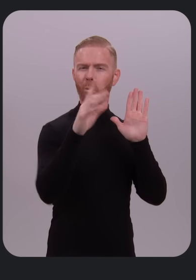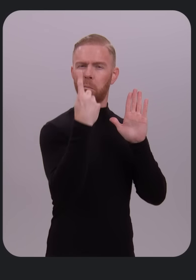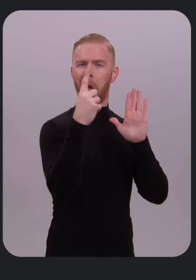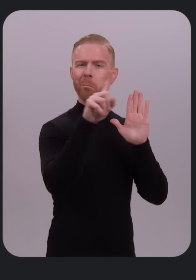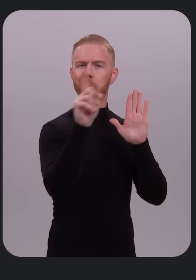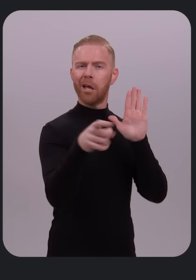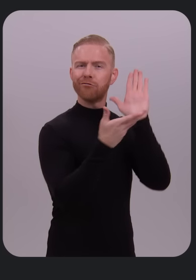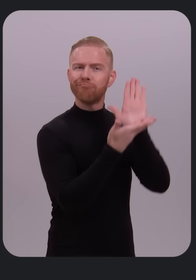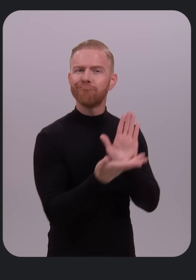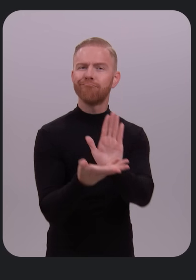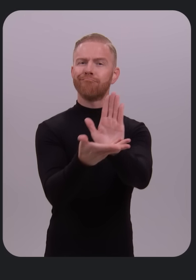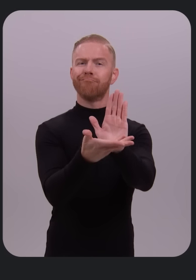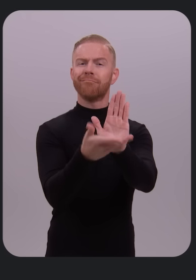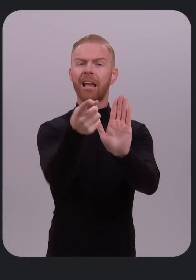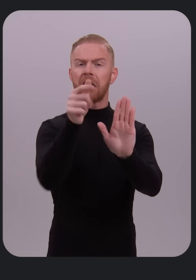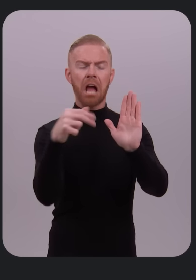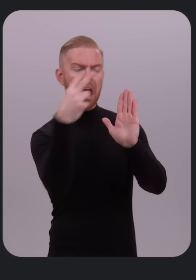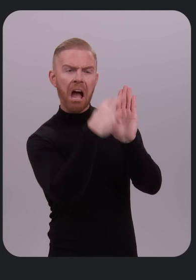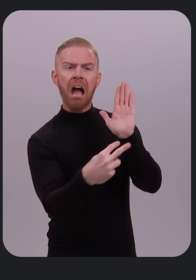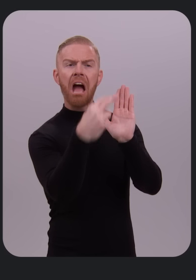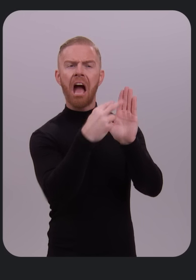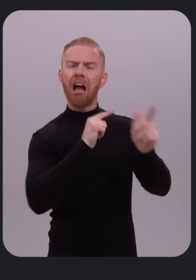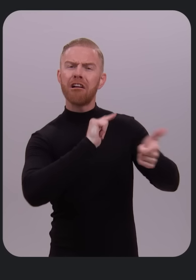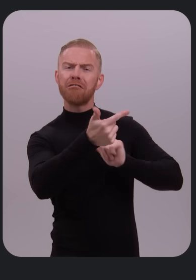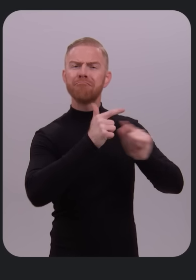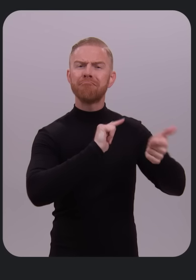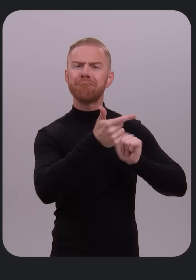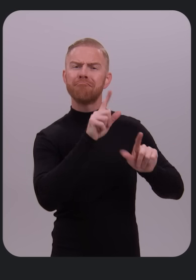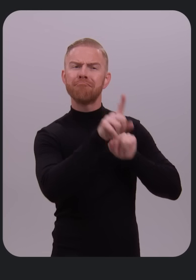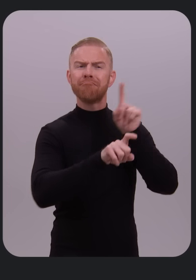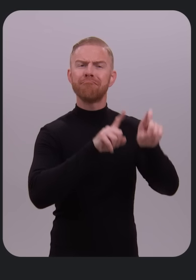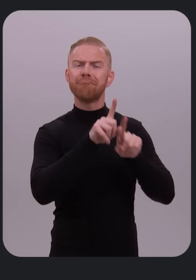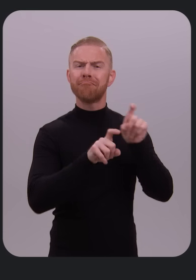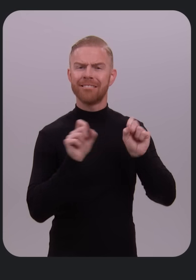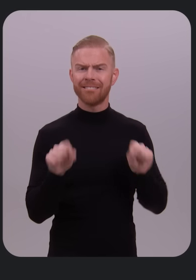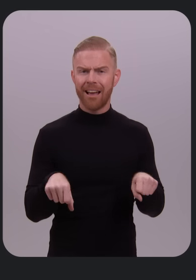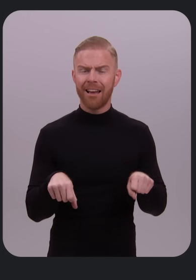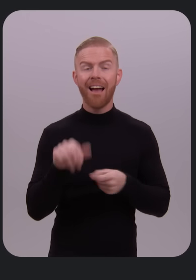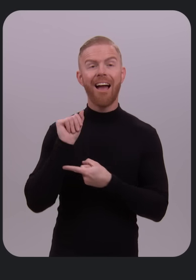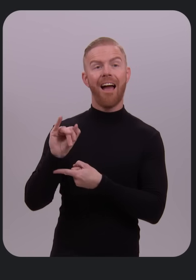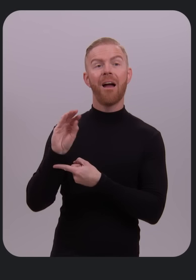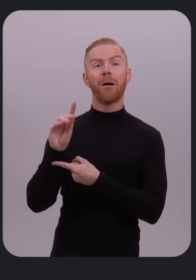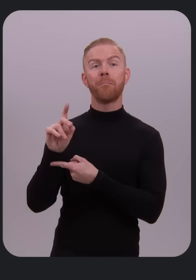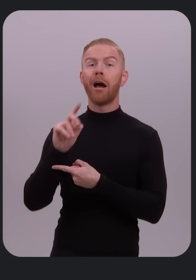And you can follow up conversationally. Now, AI Mode isn't just giving you information.